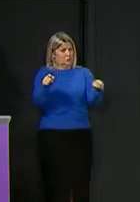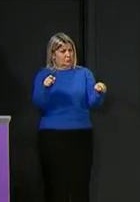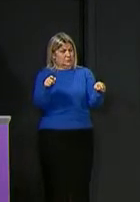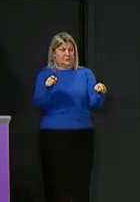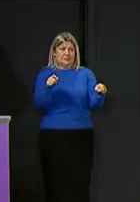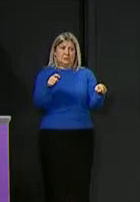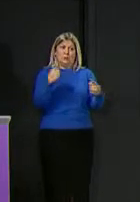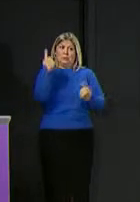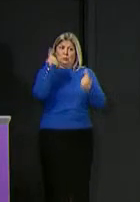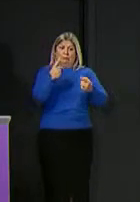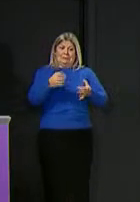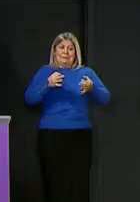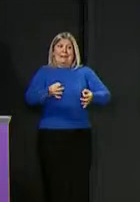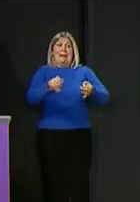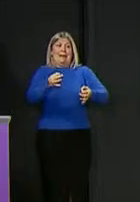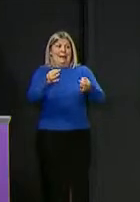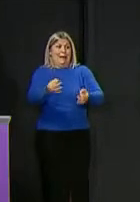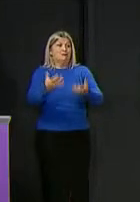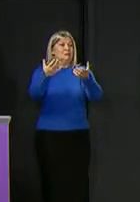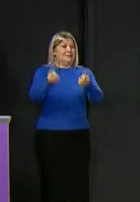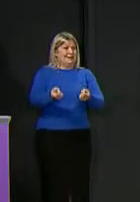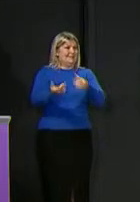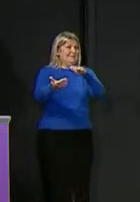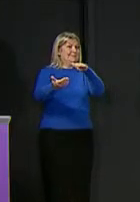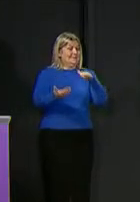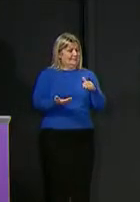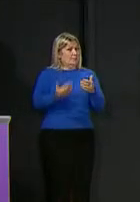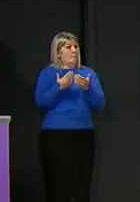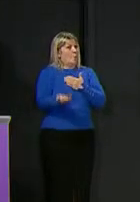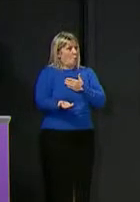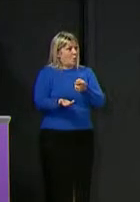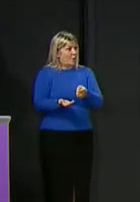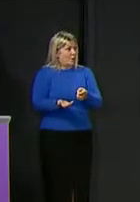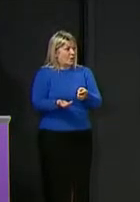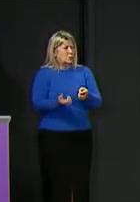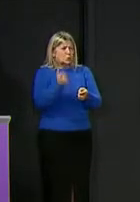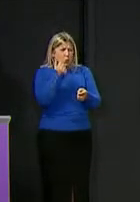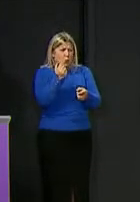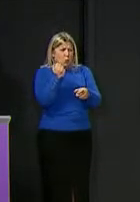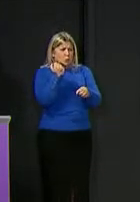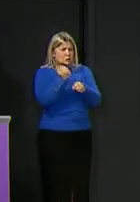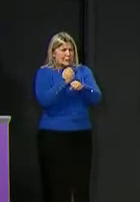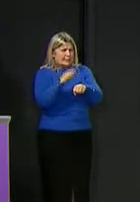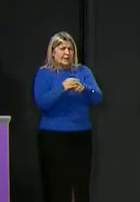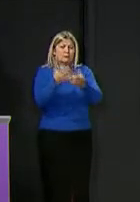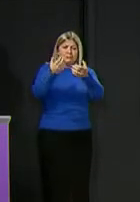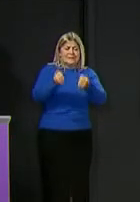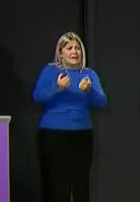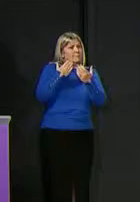peak flu season. Is there any guarantees you can offer in terms of when GPS can receive the full